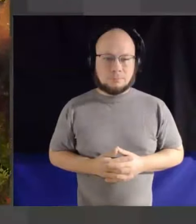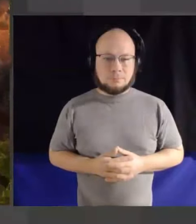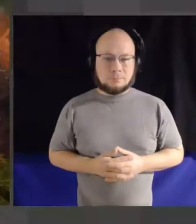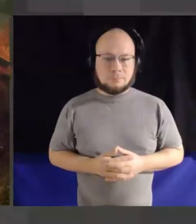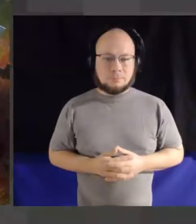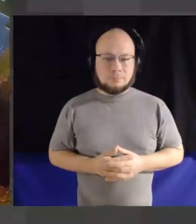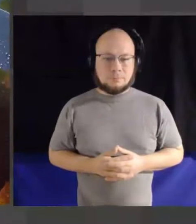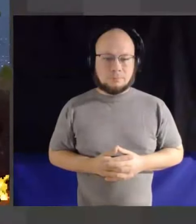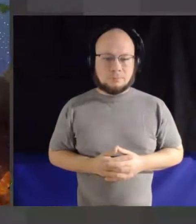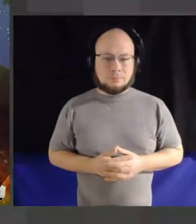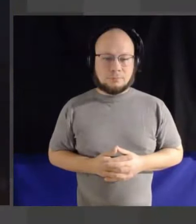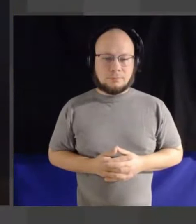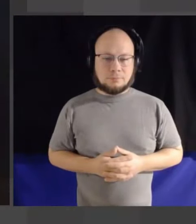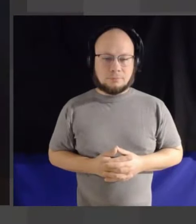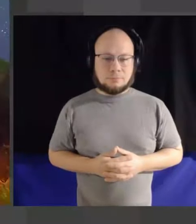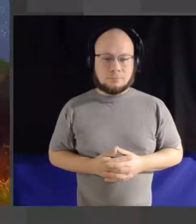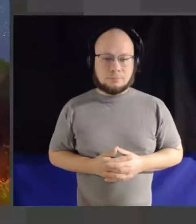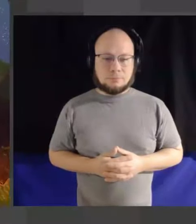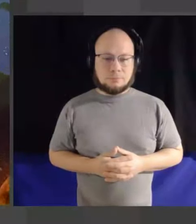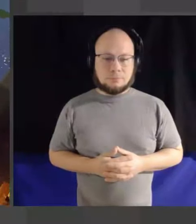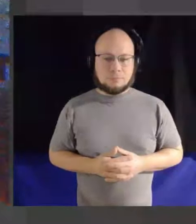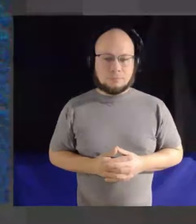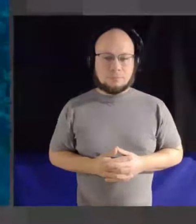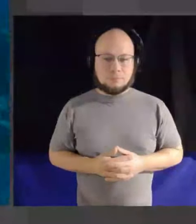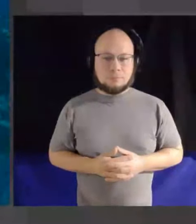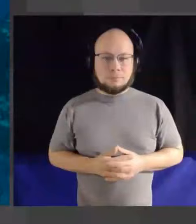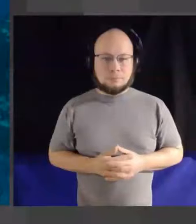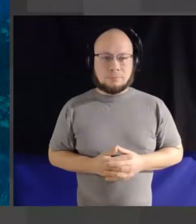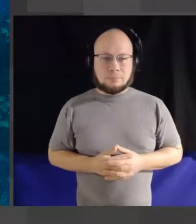STOP KILLING THE PANDAS YOU